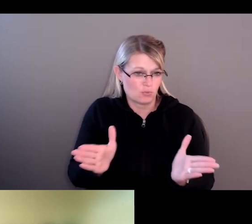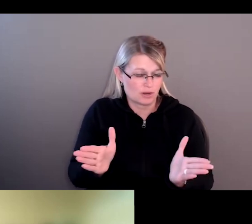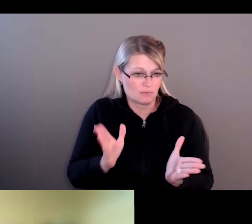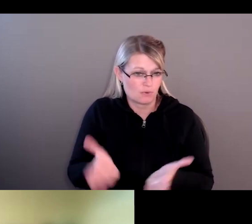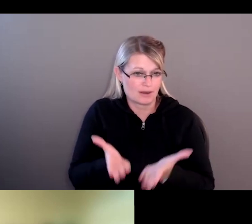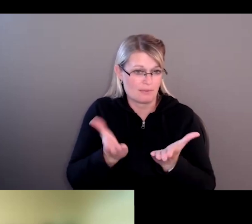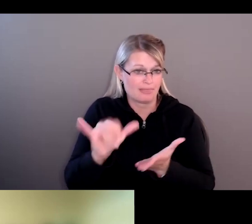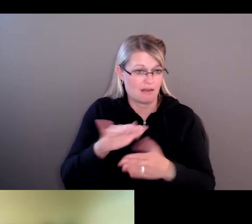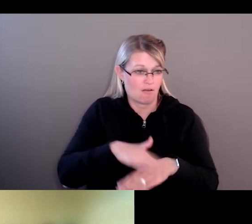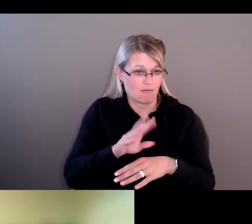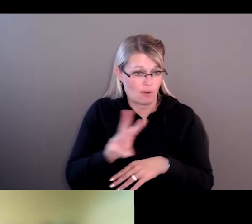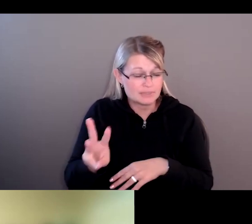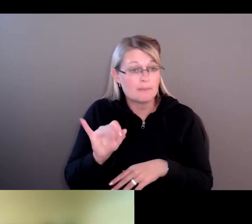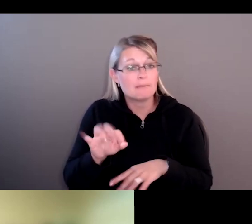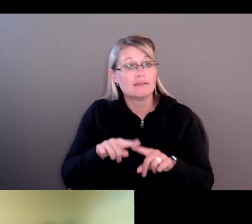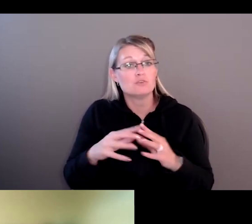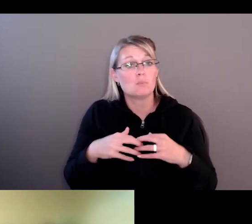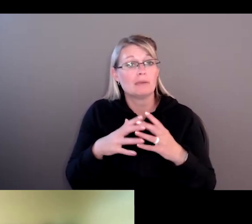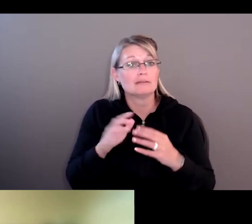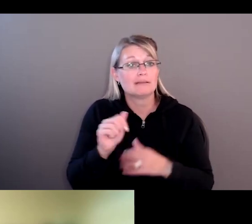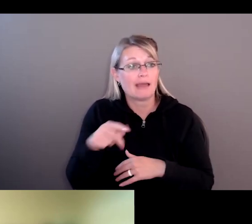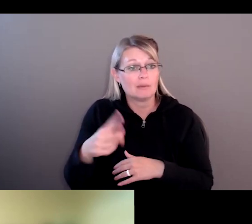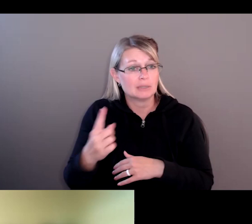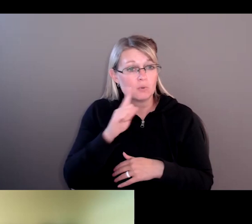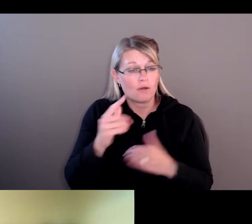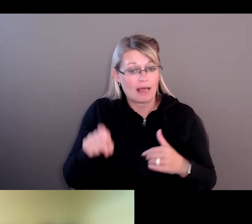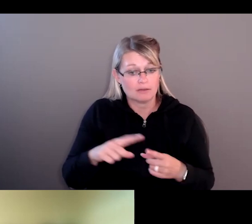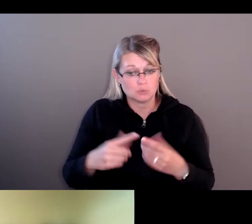on a website, but if you are building an app that someone is going to have to use over and over